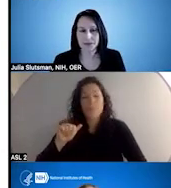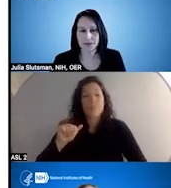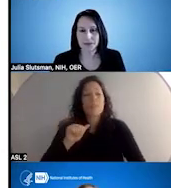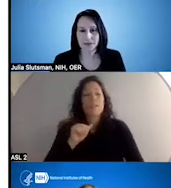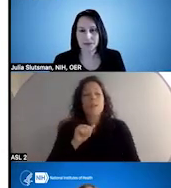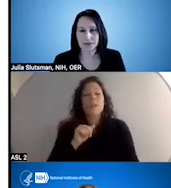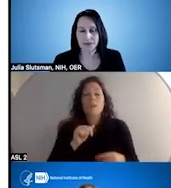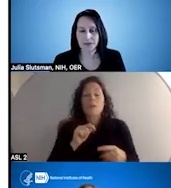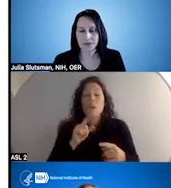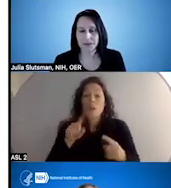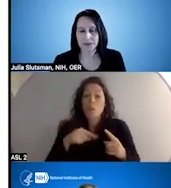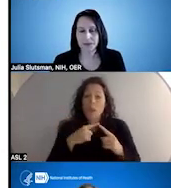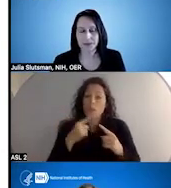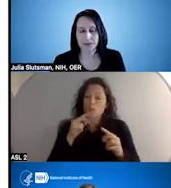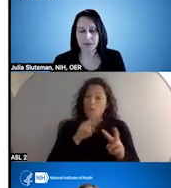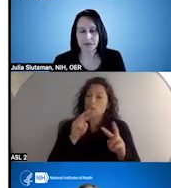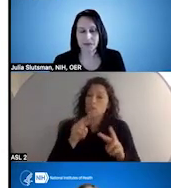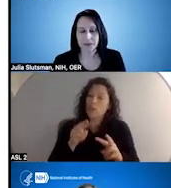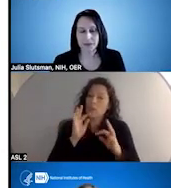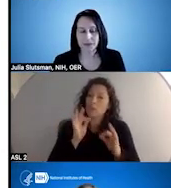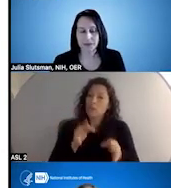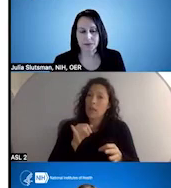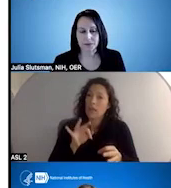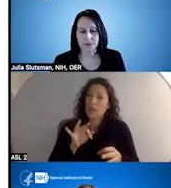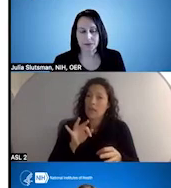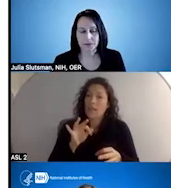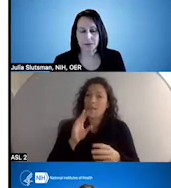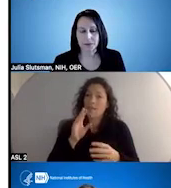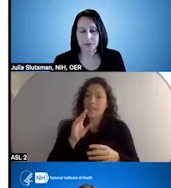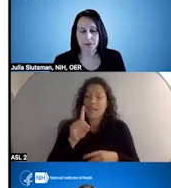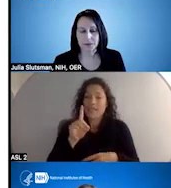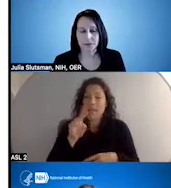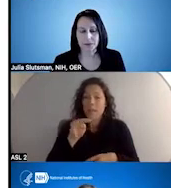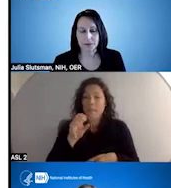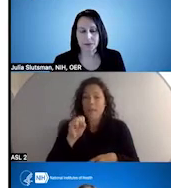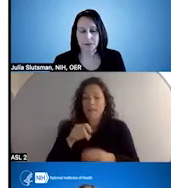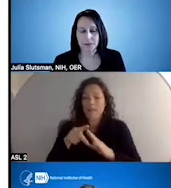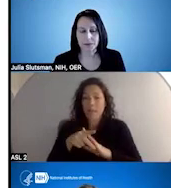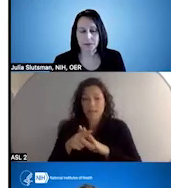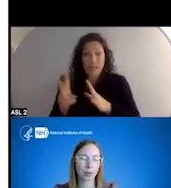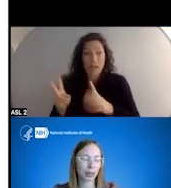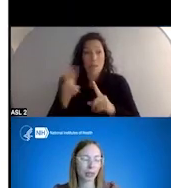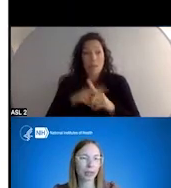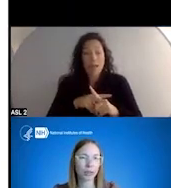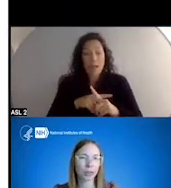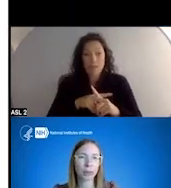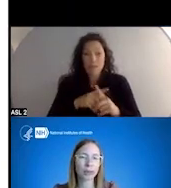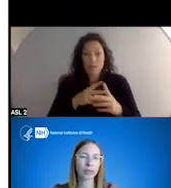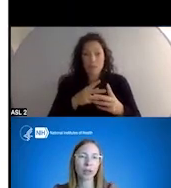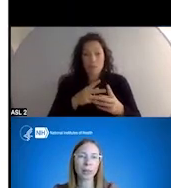applies to an application that you are working on, then your next step would be to develop